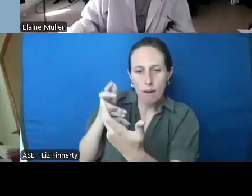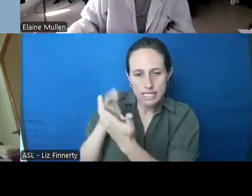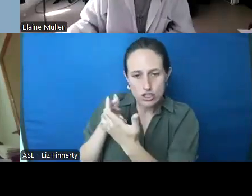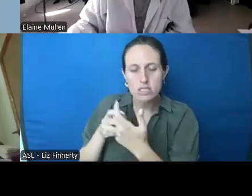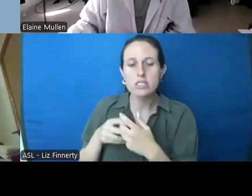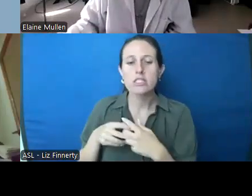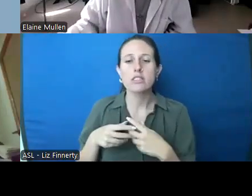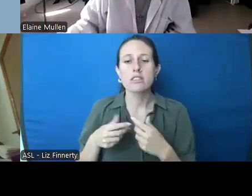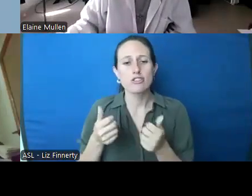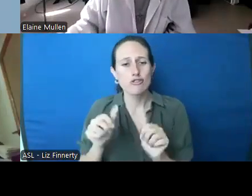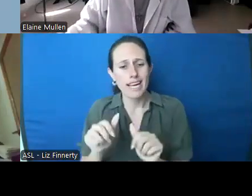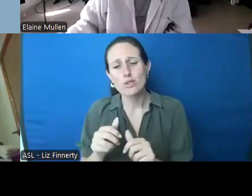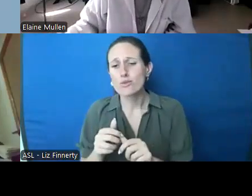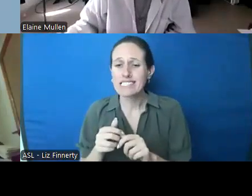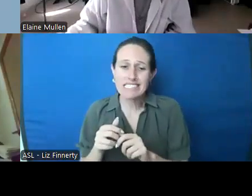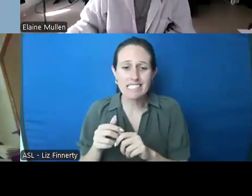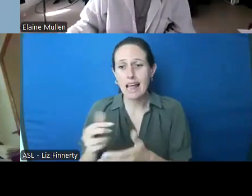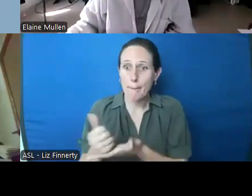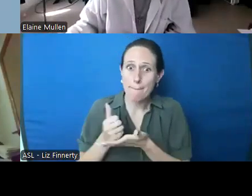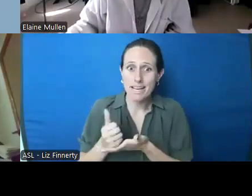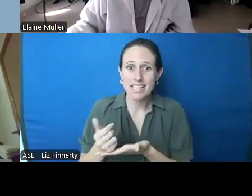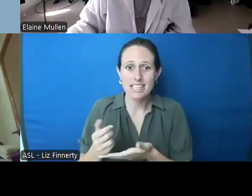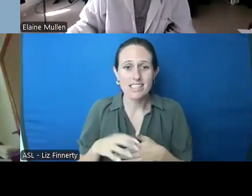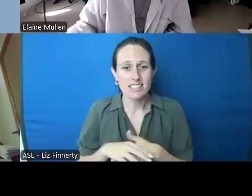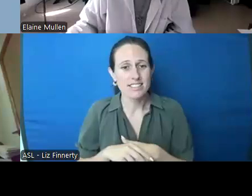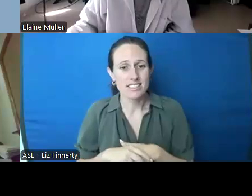reasonable accommodation to try and get some help from Verizon,